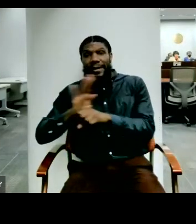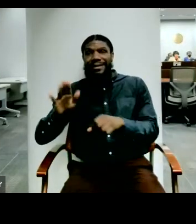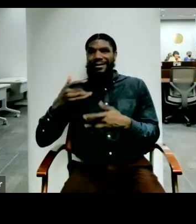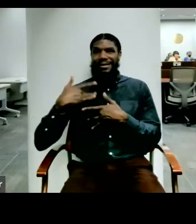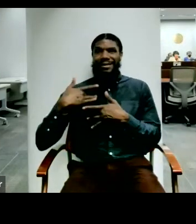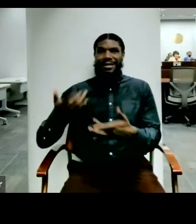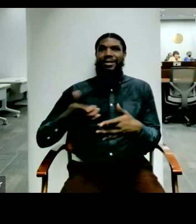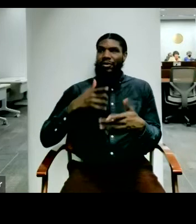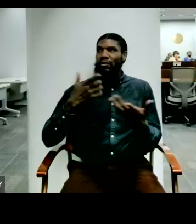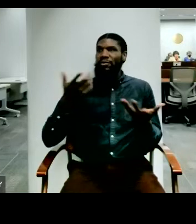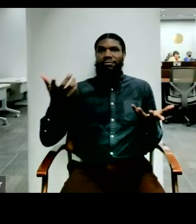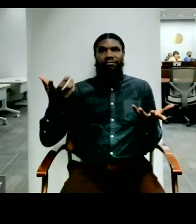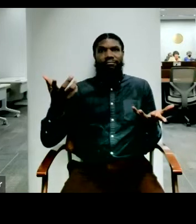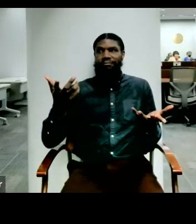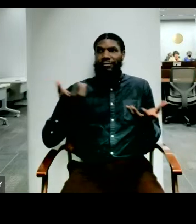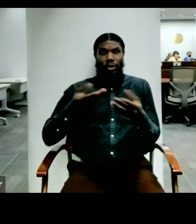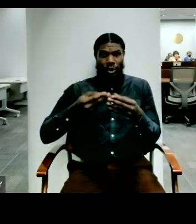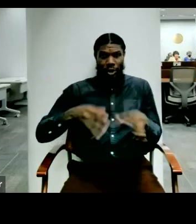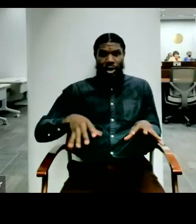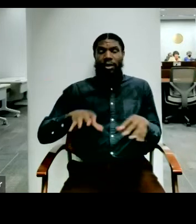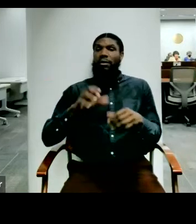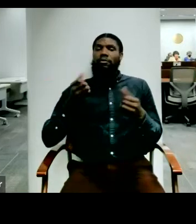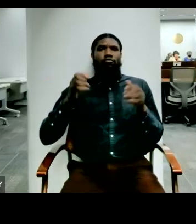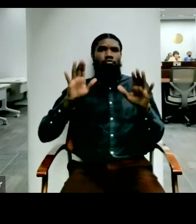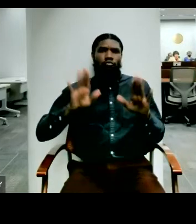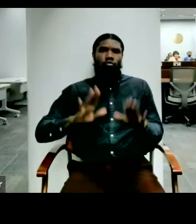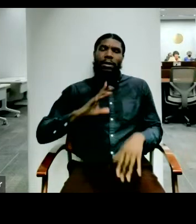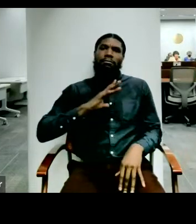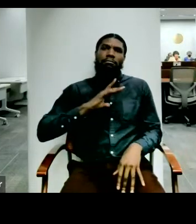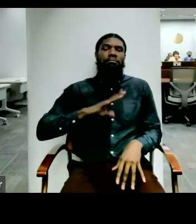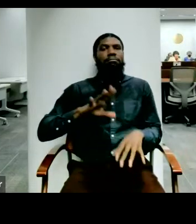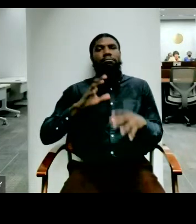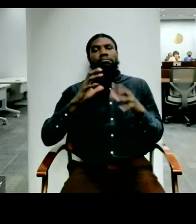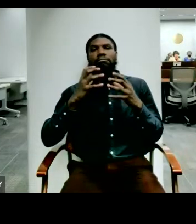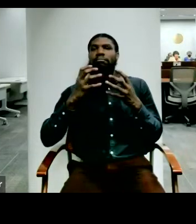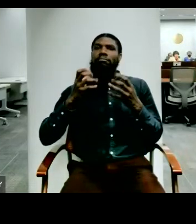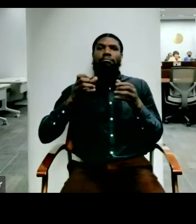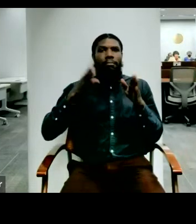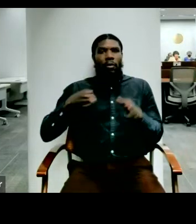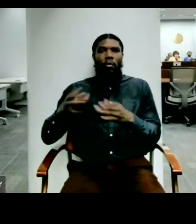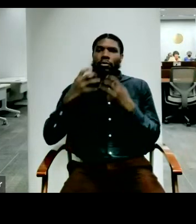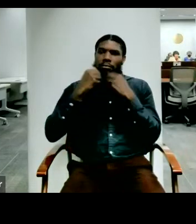great individuals who um both care about their work but also take their faith seriously.